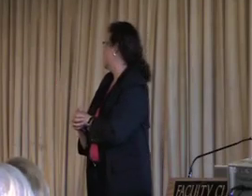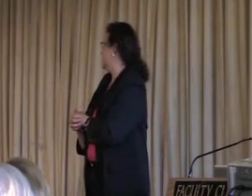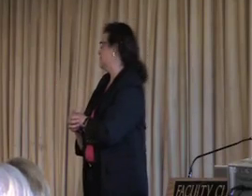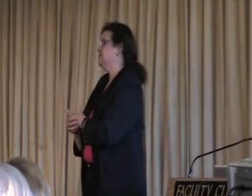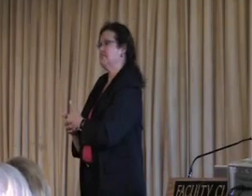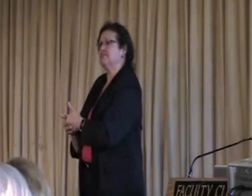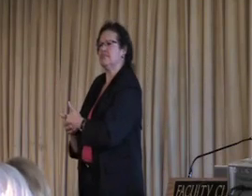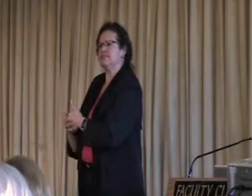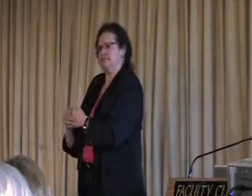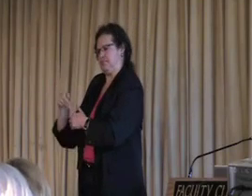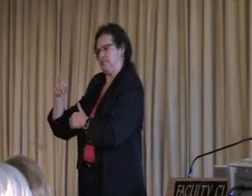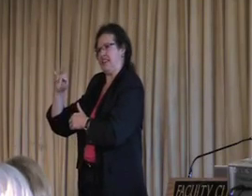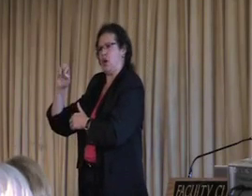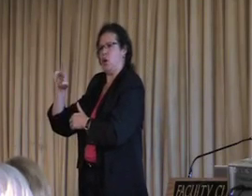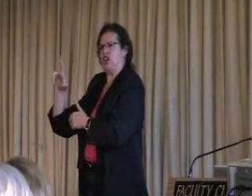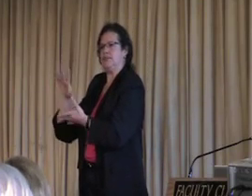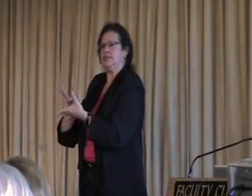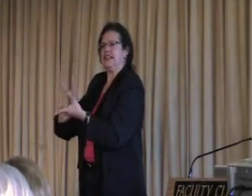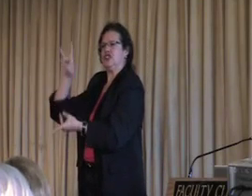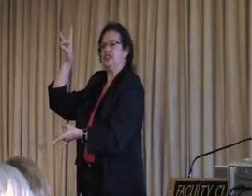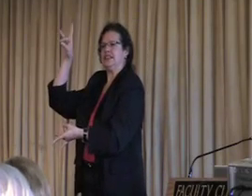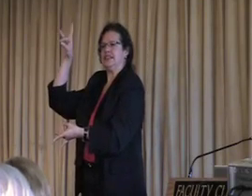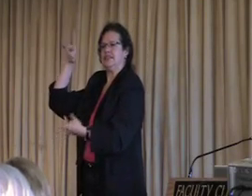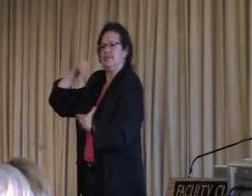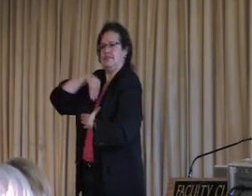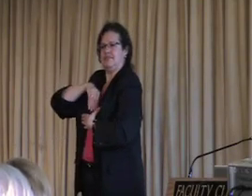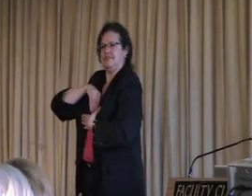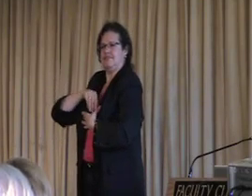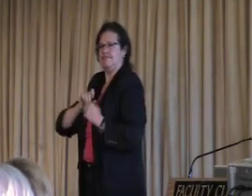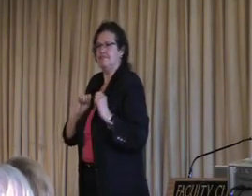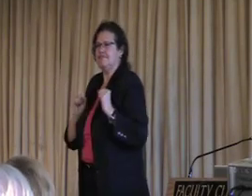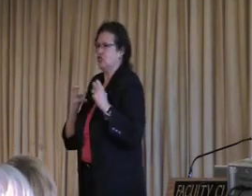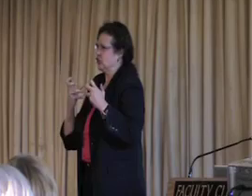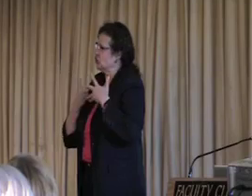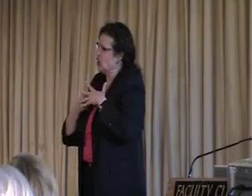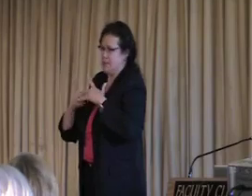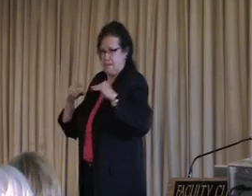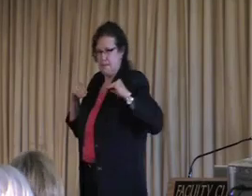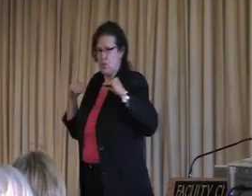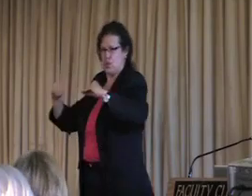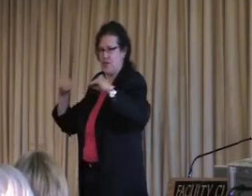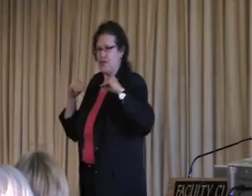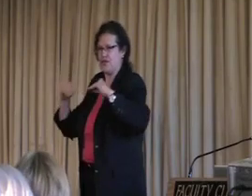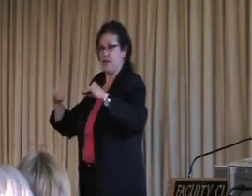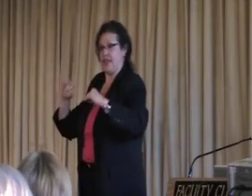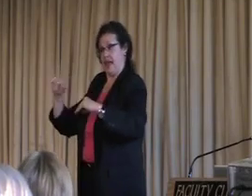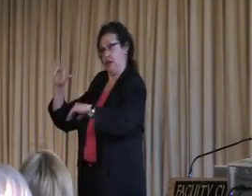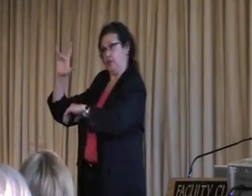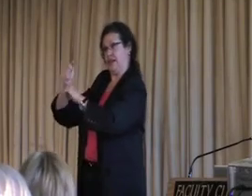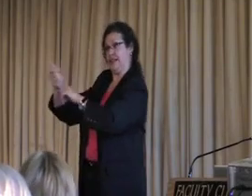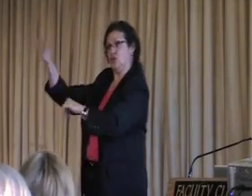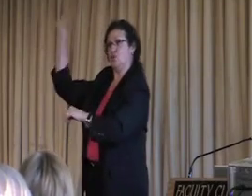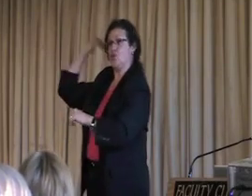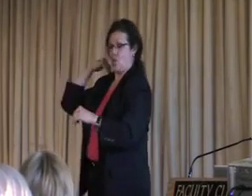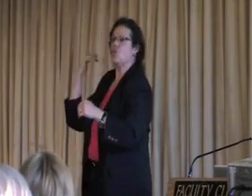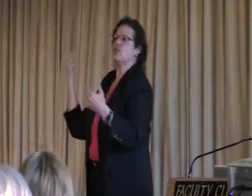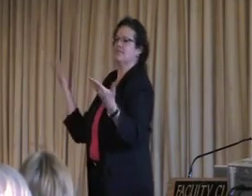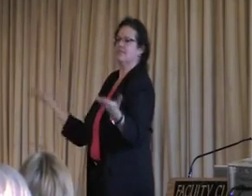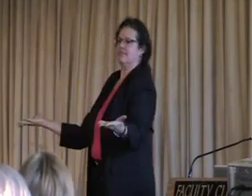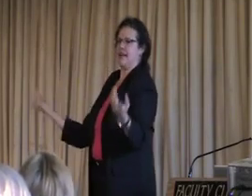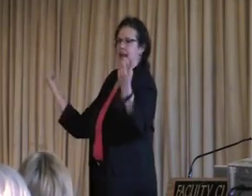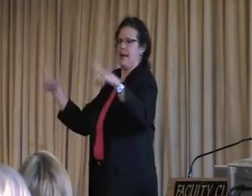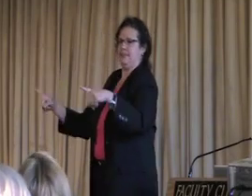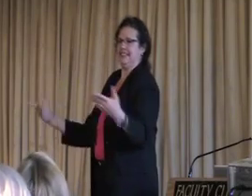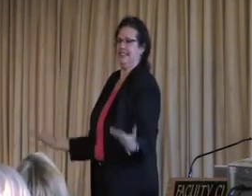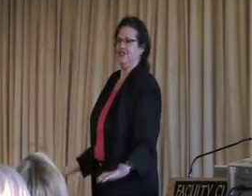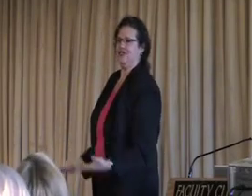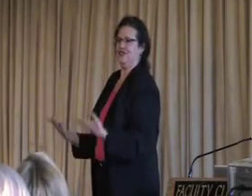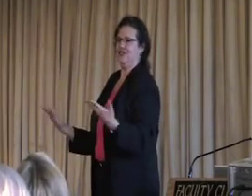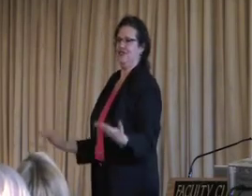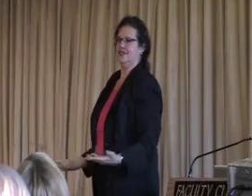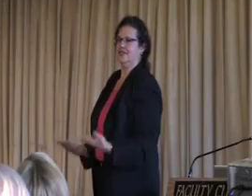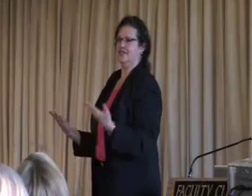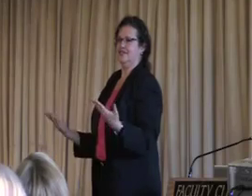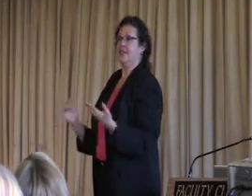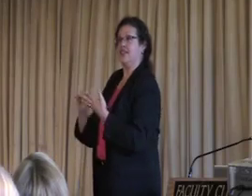the dream, and made it into reality. They're pioneer spirits that made this happen 25 years